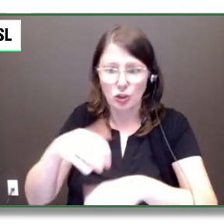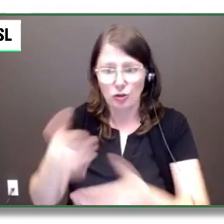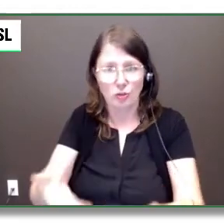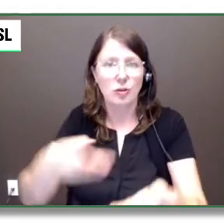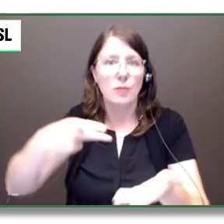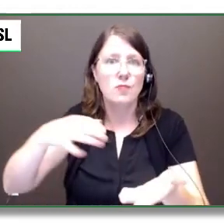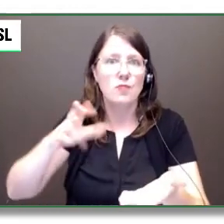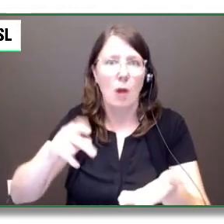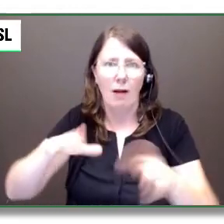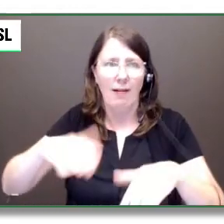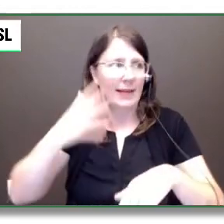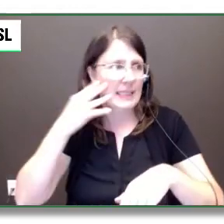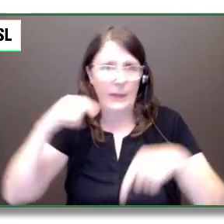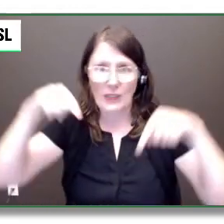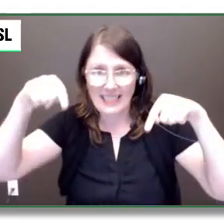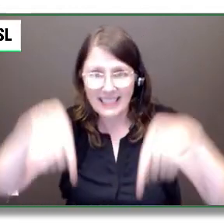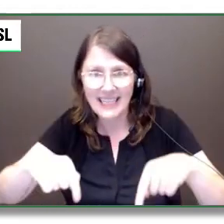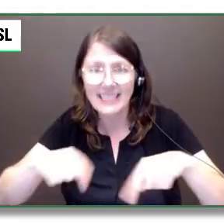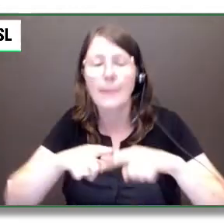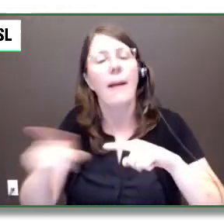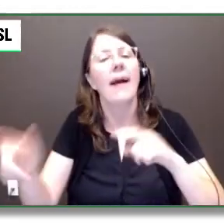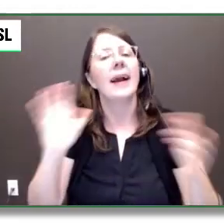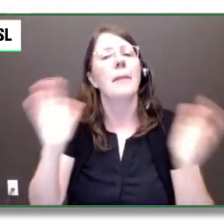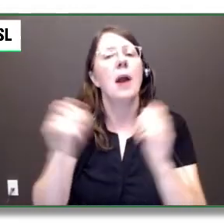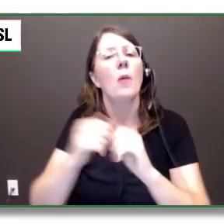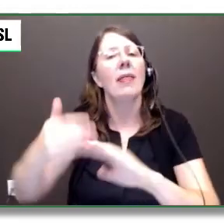the the geo-narrative I think ultimately is